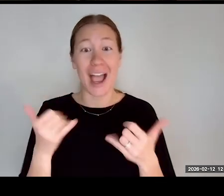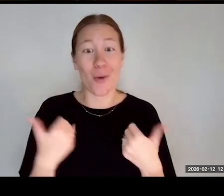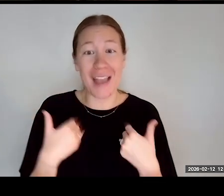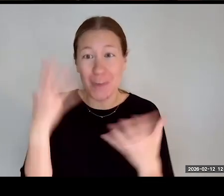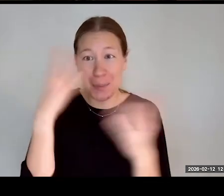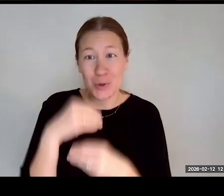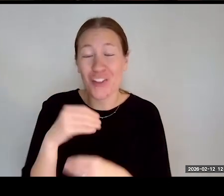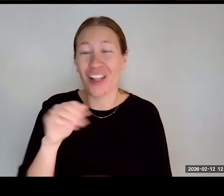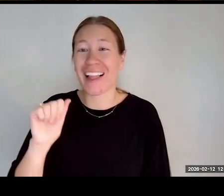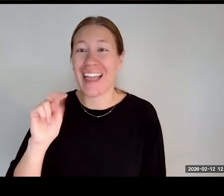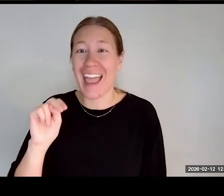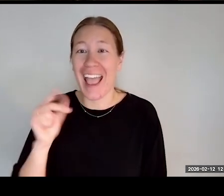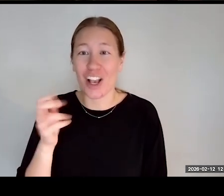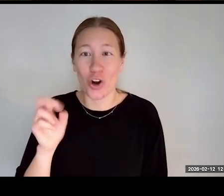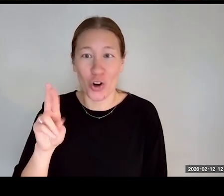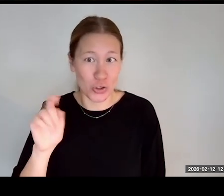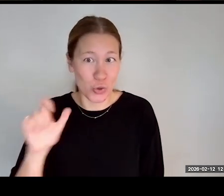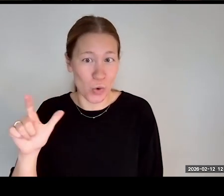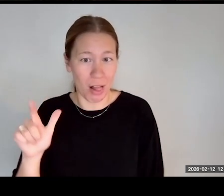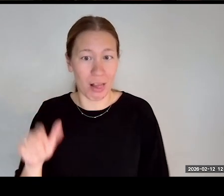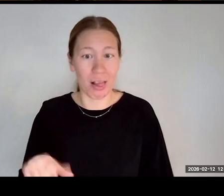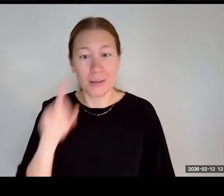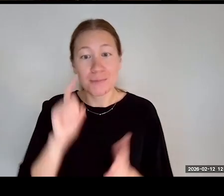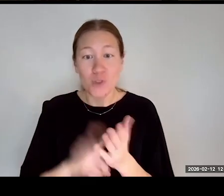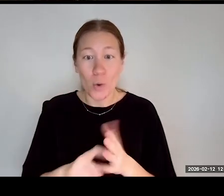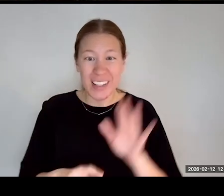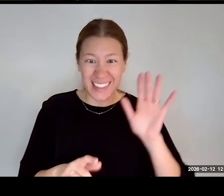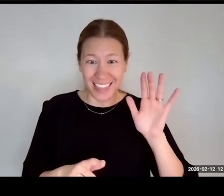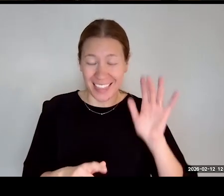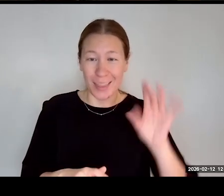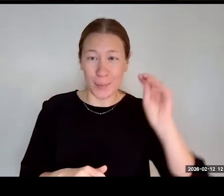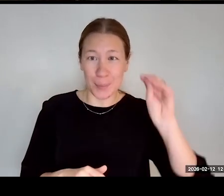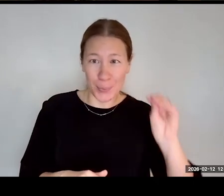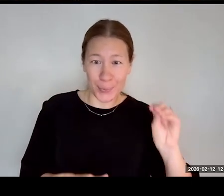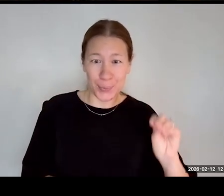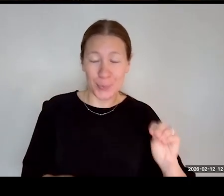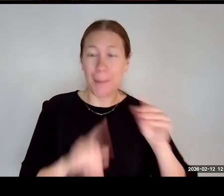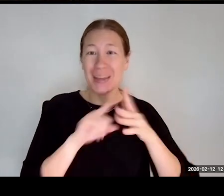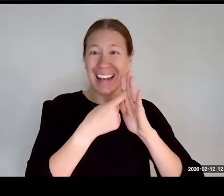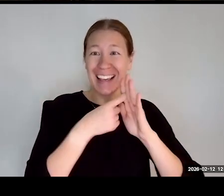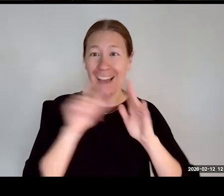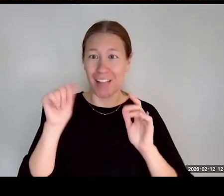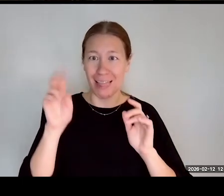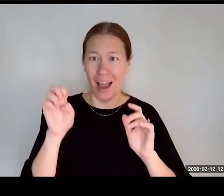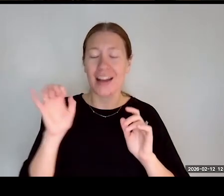where you can drag and drop the anchor to the beginning of a line, and what that does is that indicates where this image alt text is